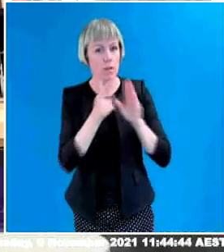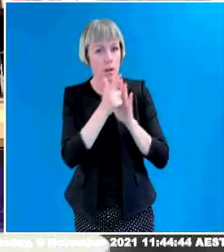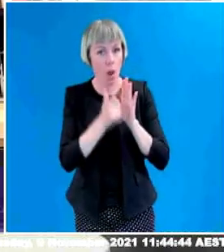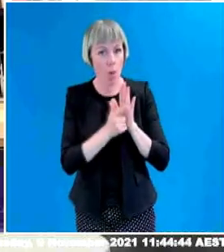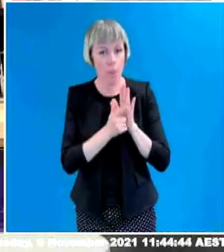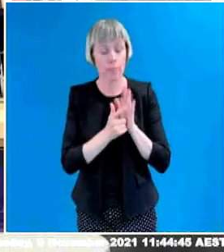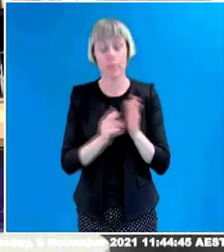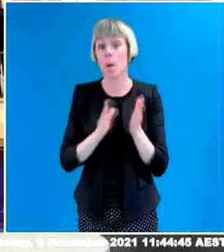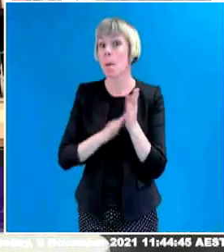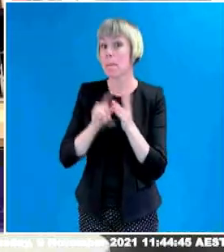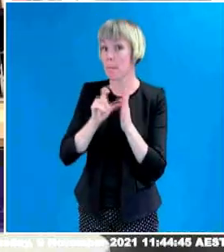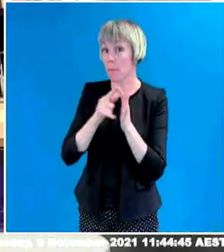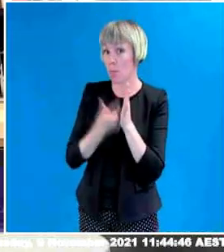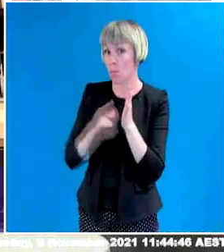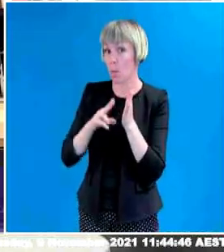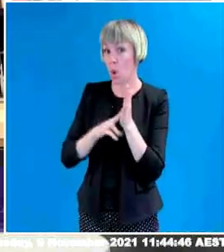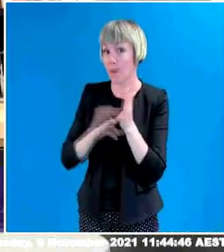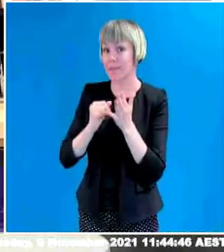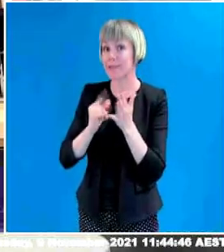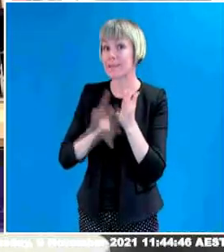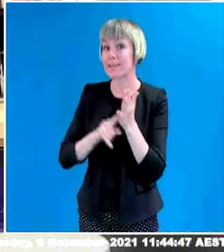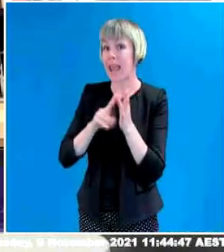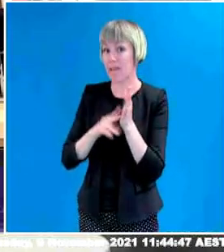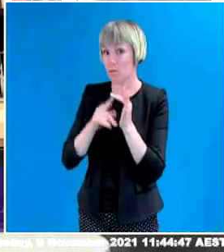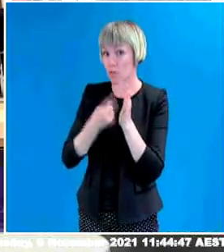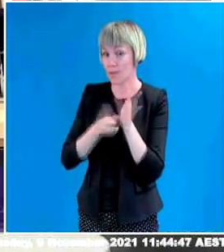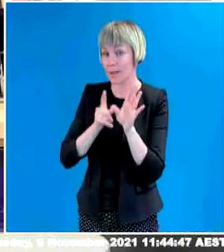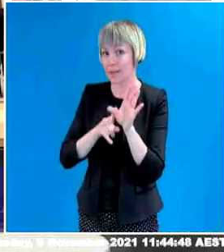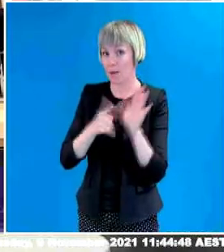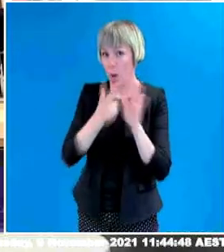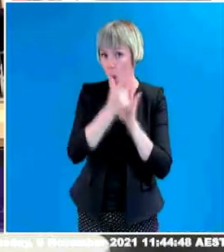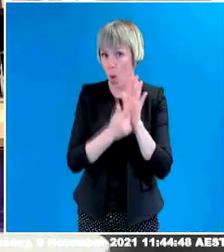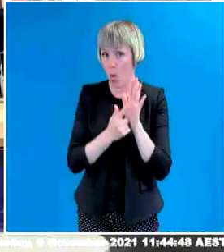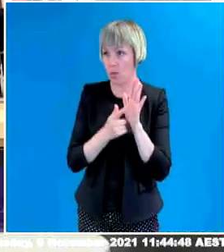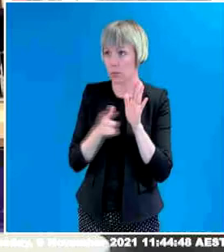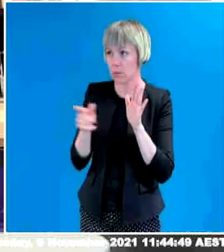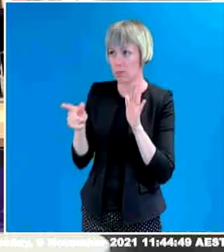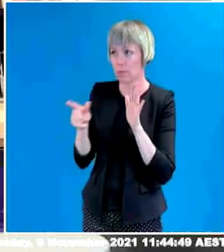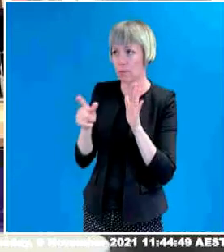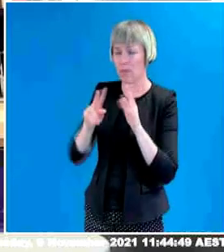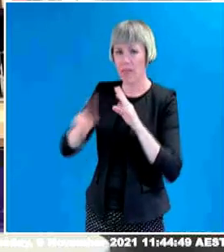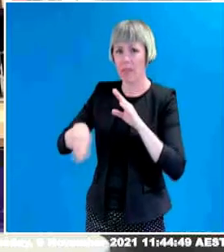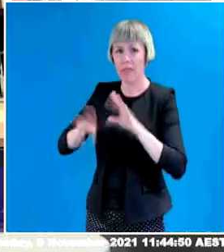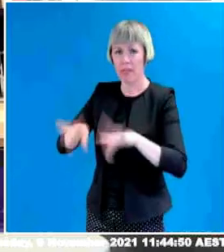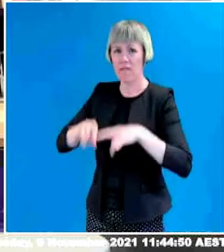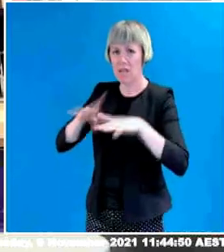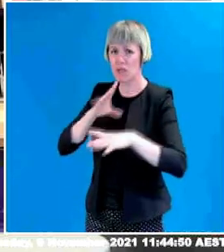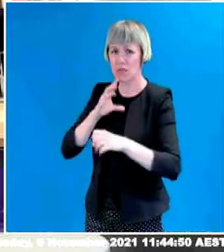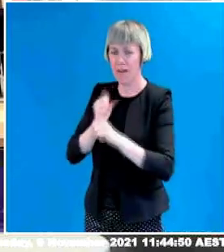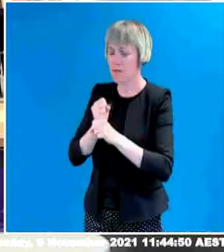resources or very limited resources within the Federal Government to monitor compliance with that law.